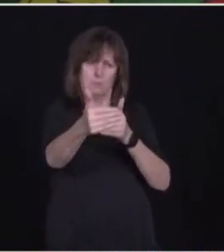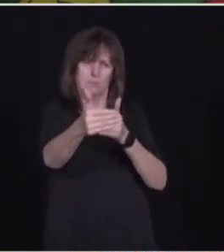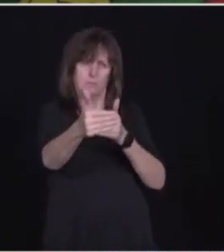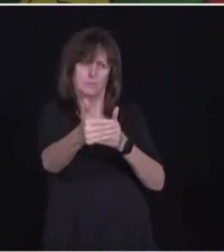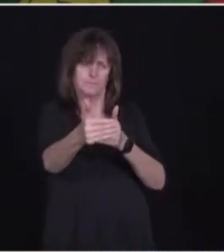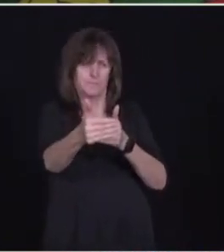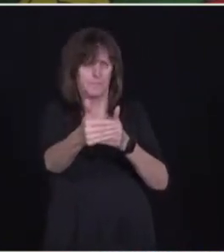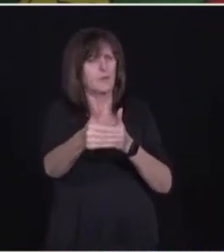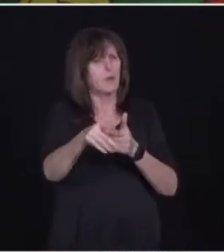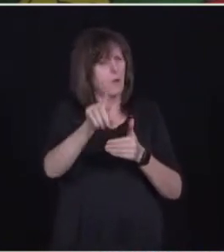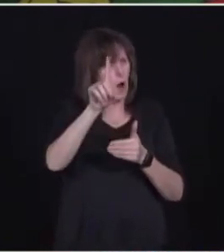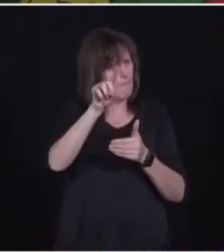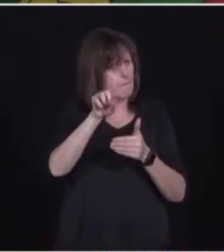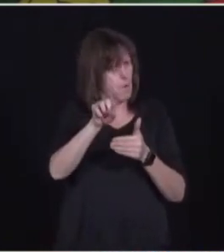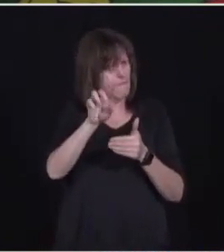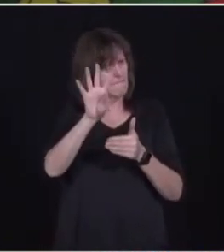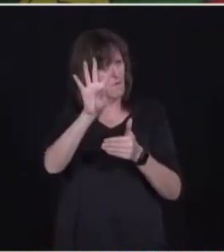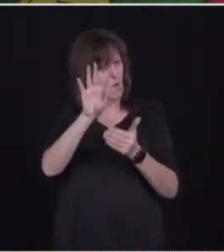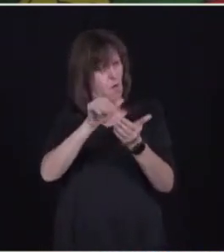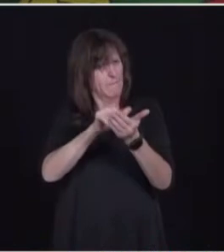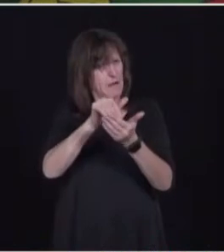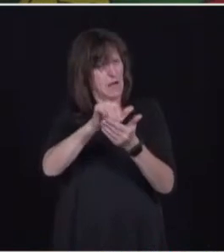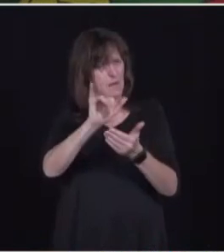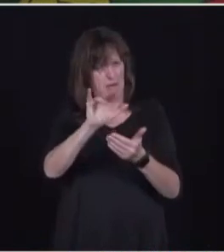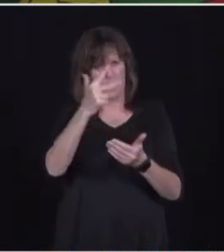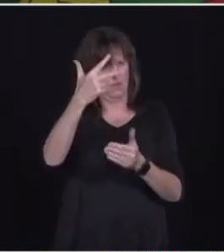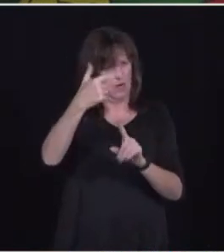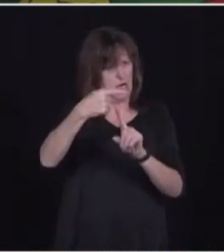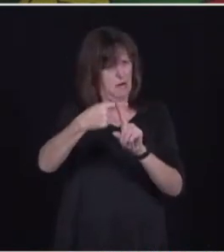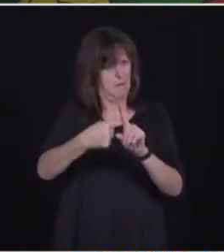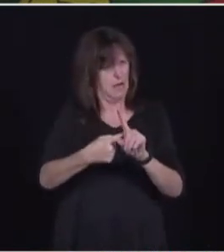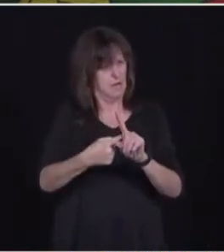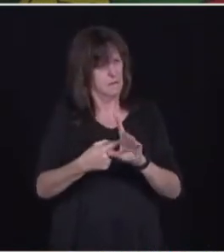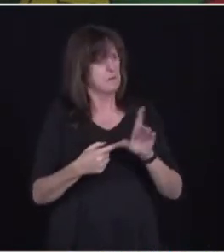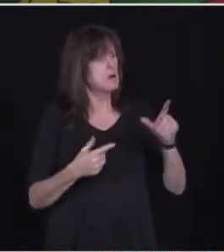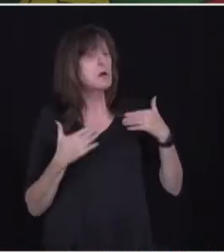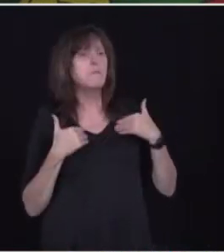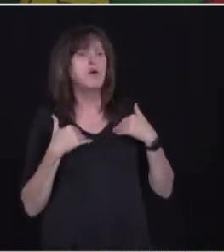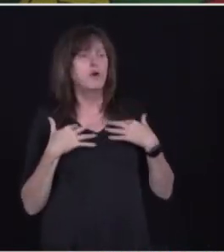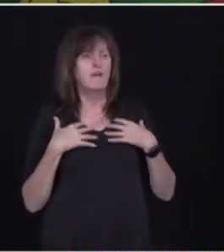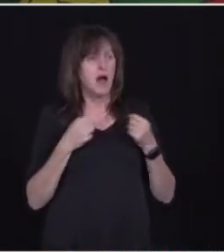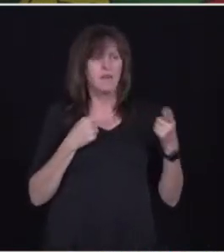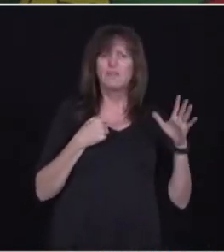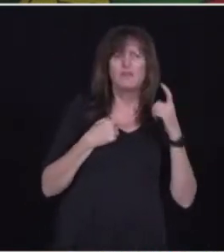we want to deal with the vaccines that we know are coming in the first quarter of 2021 so